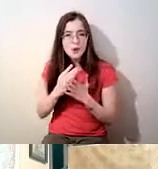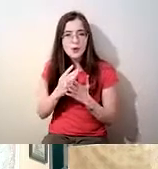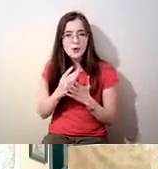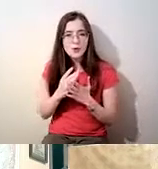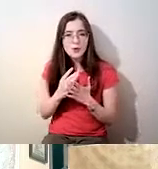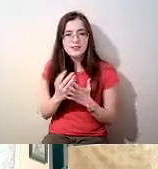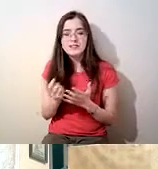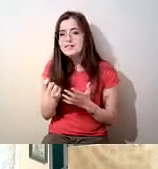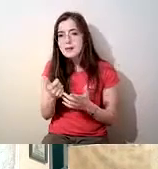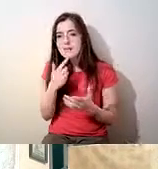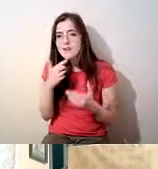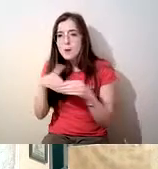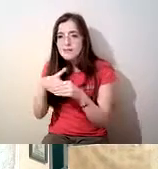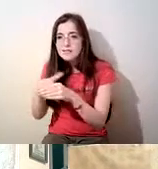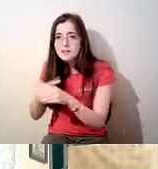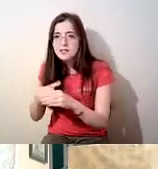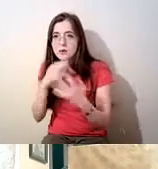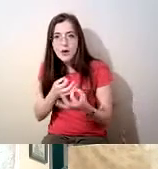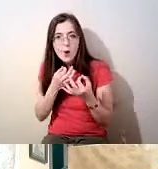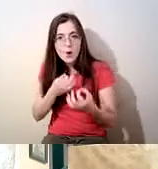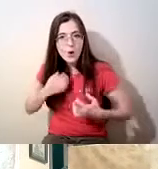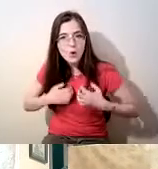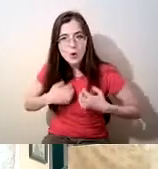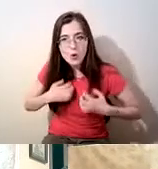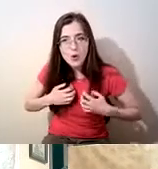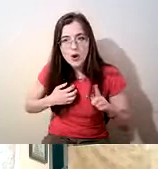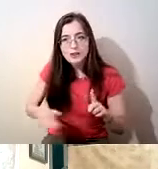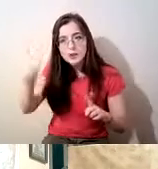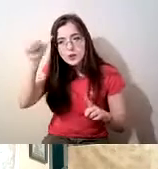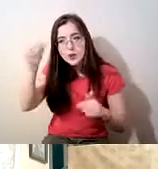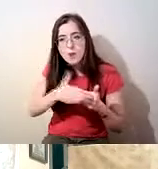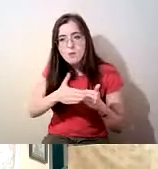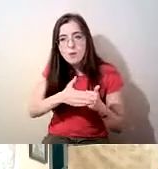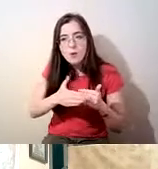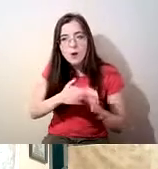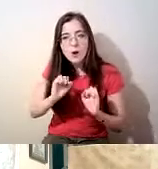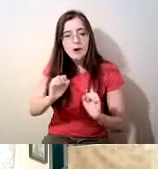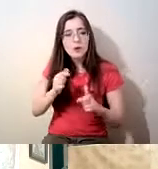of our participants will be very interested to know more about you know your cycling as well